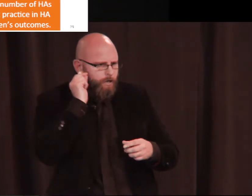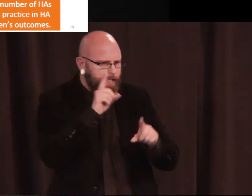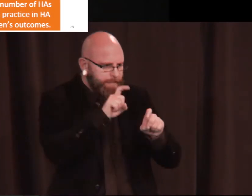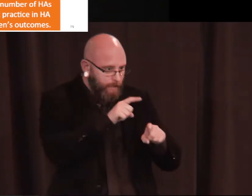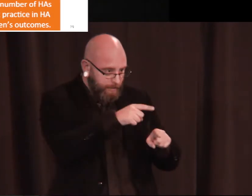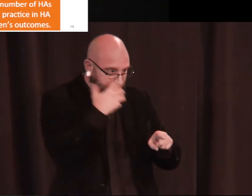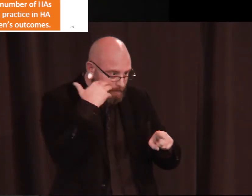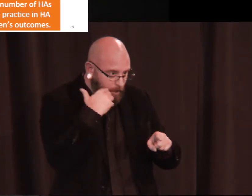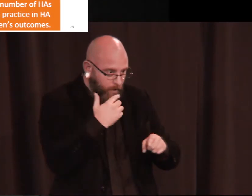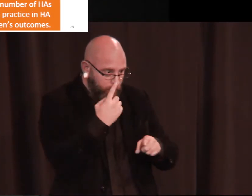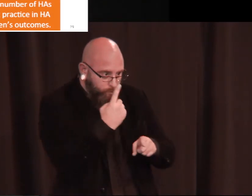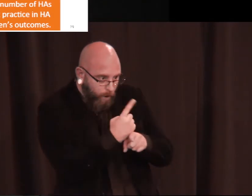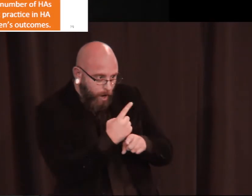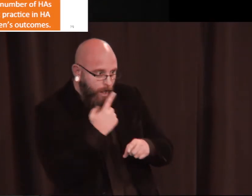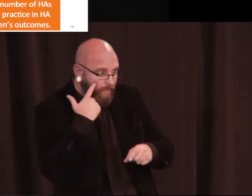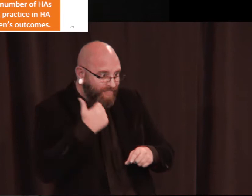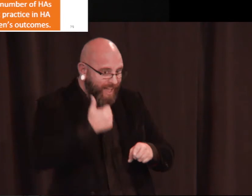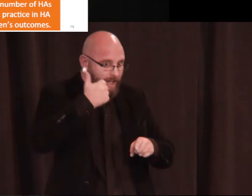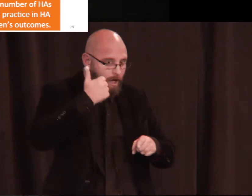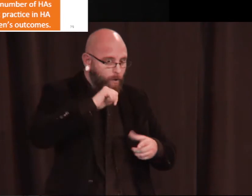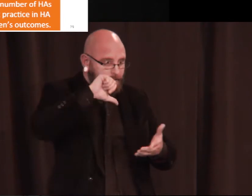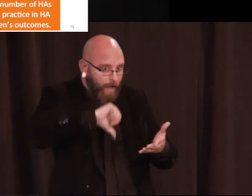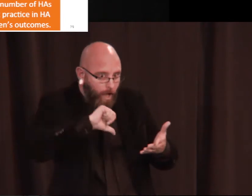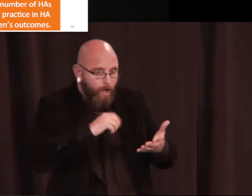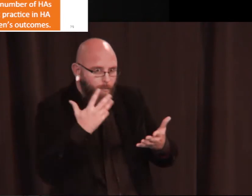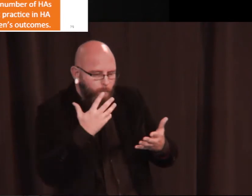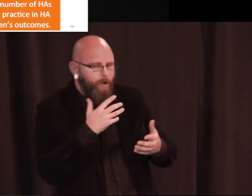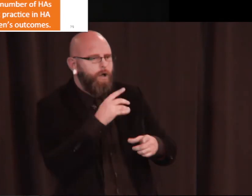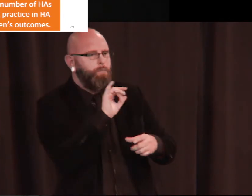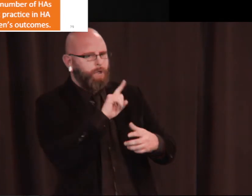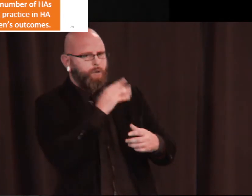those were the children that had the appropriately fit hearing aids.